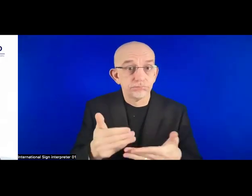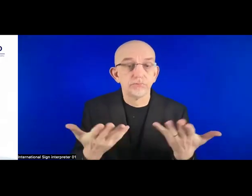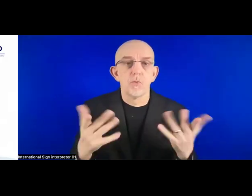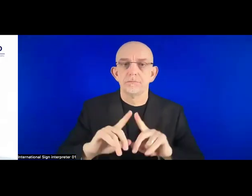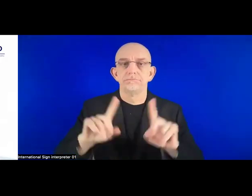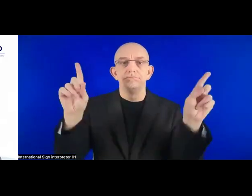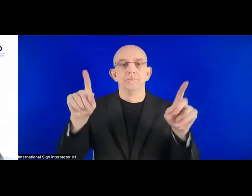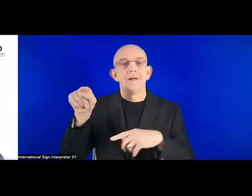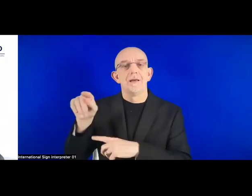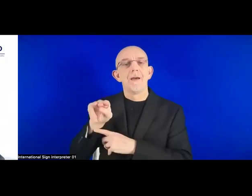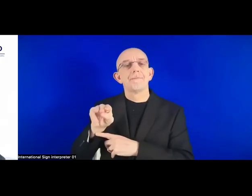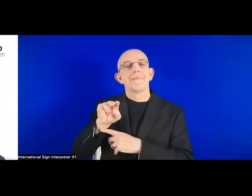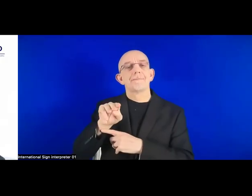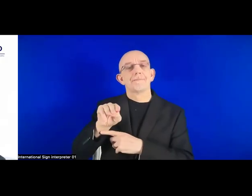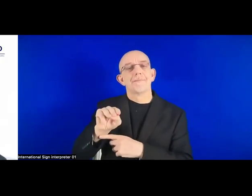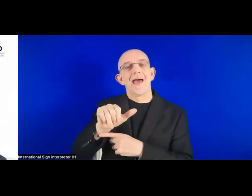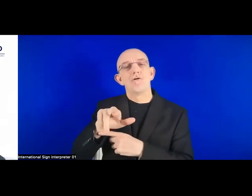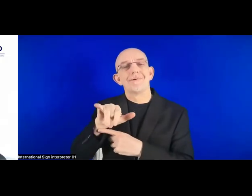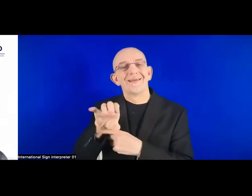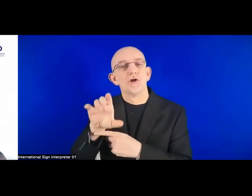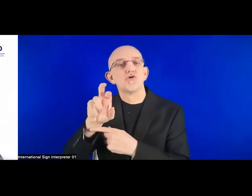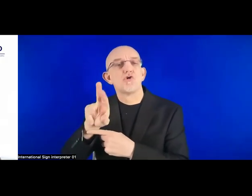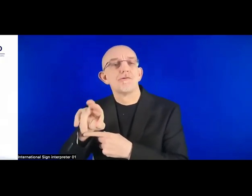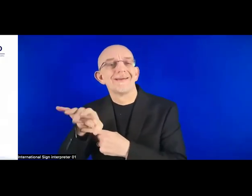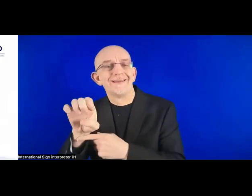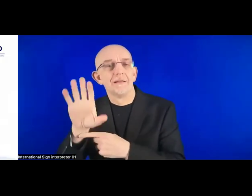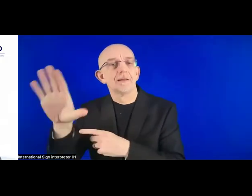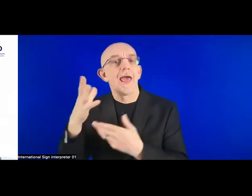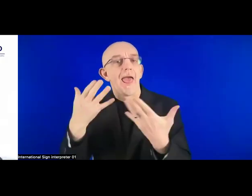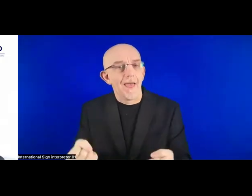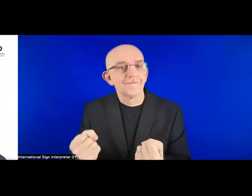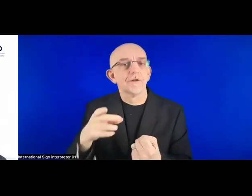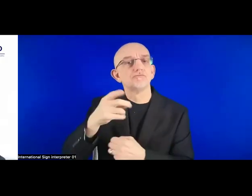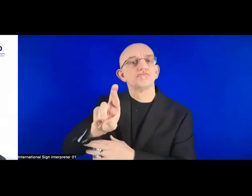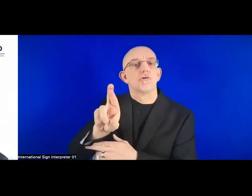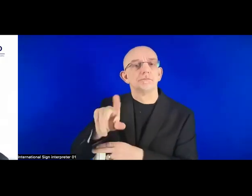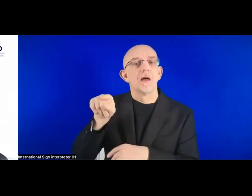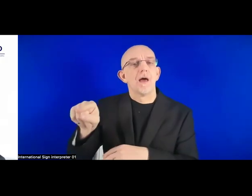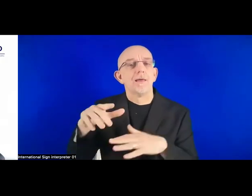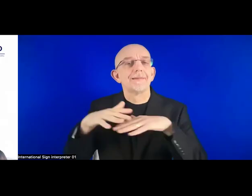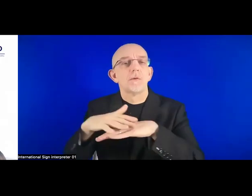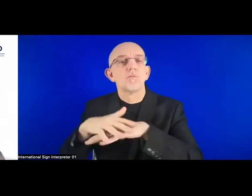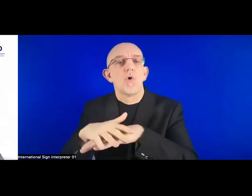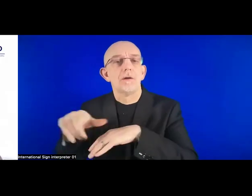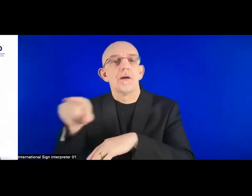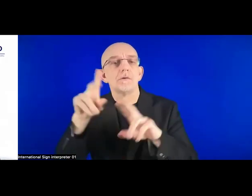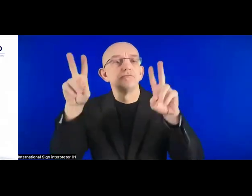doctoral fellows must have their freedom to come up with their own idea as long as it